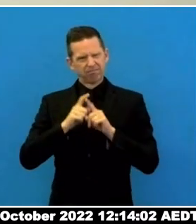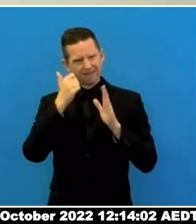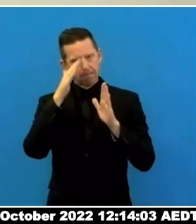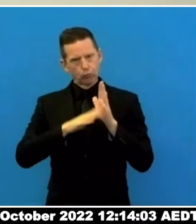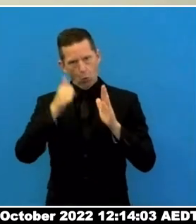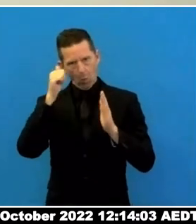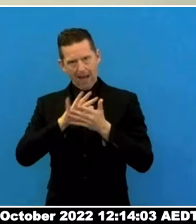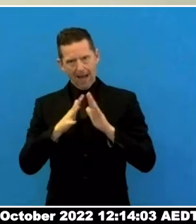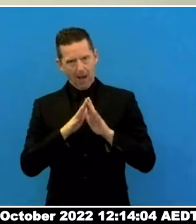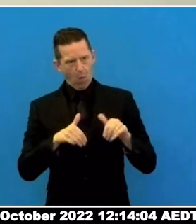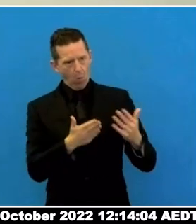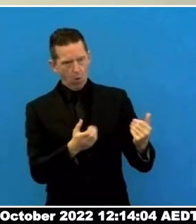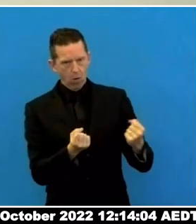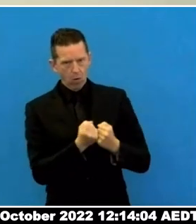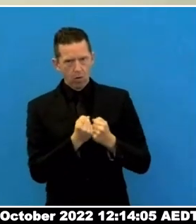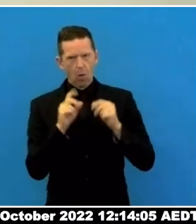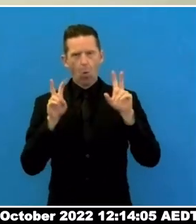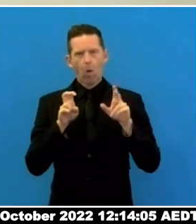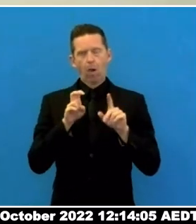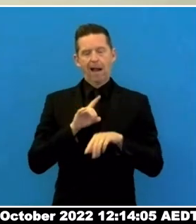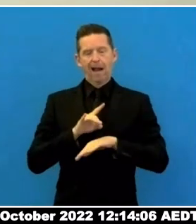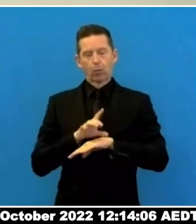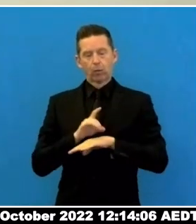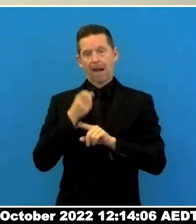and we call it a counsellor advocate role because what's also required